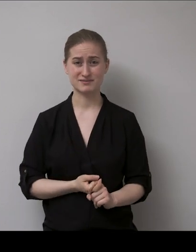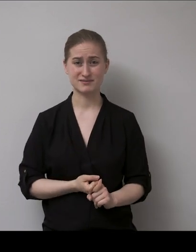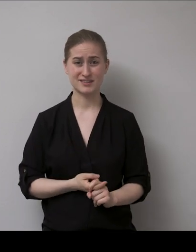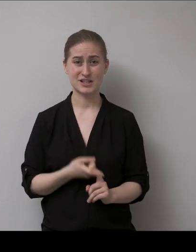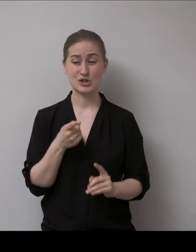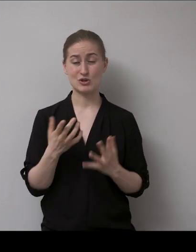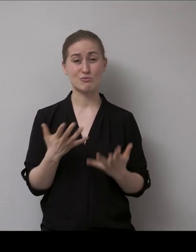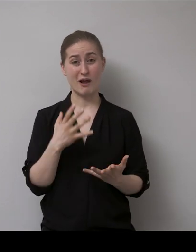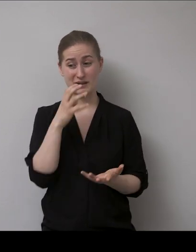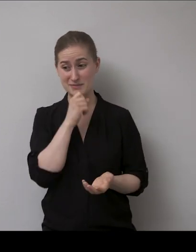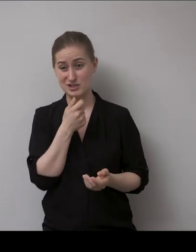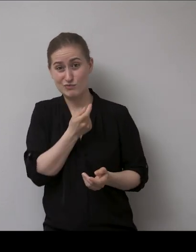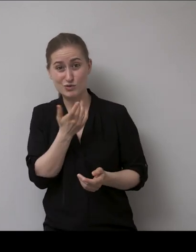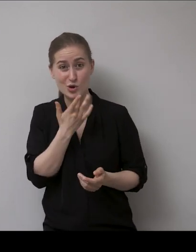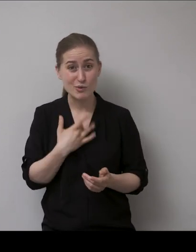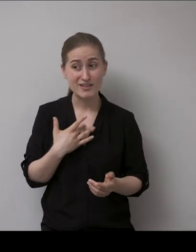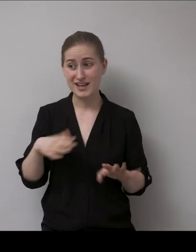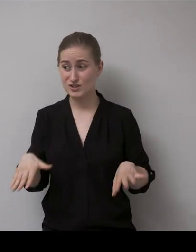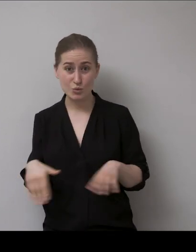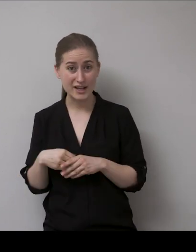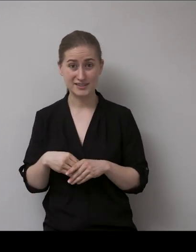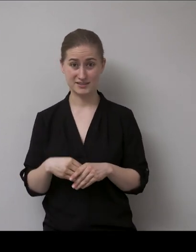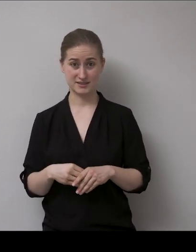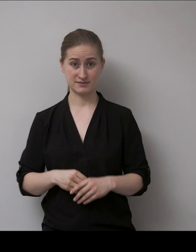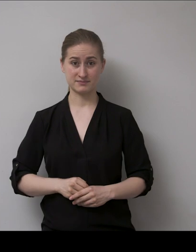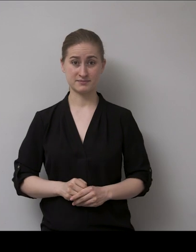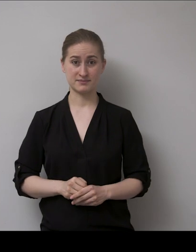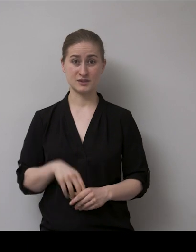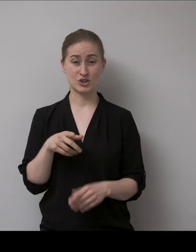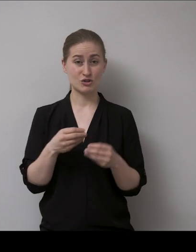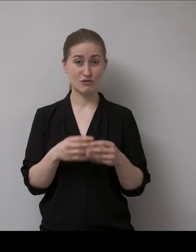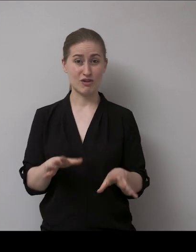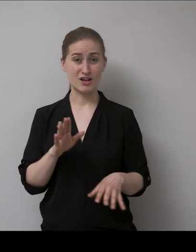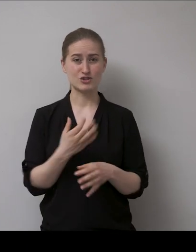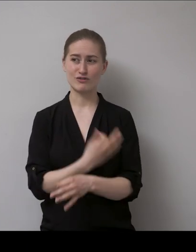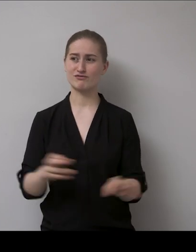You have probably missed a few birthdays and weddings. You've lost your freedom to travel.